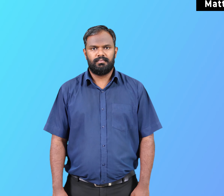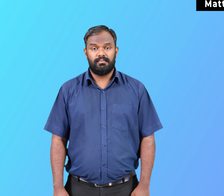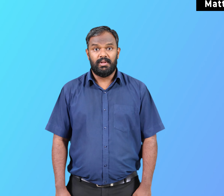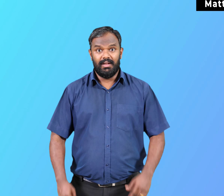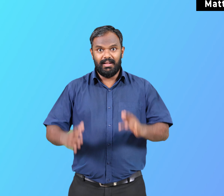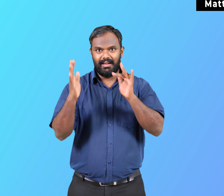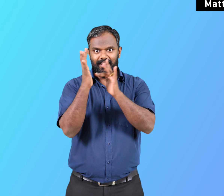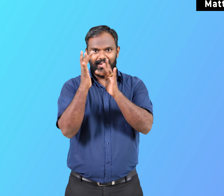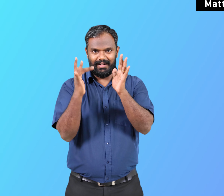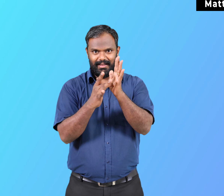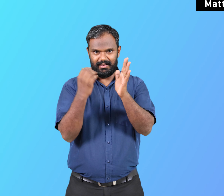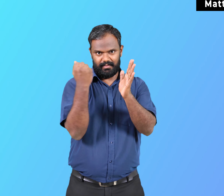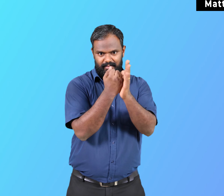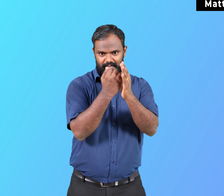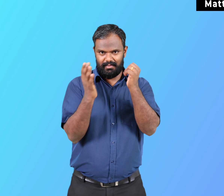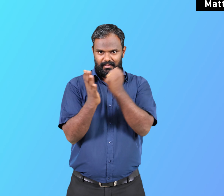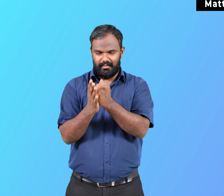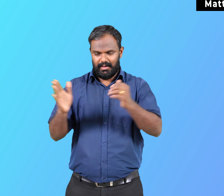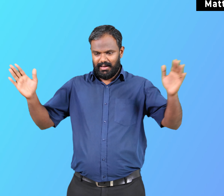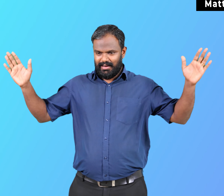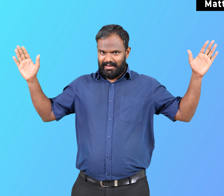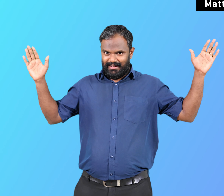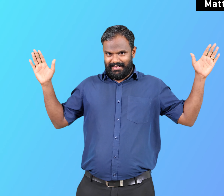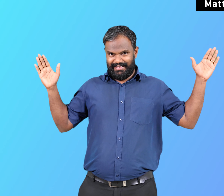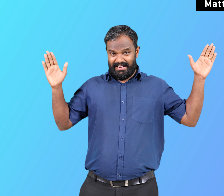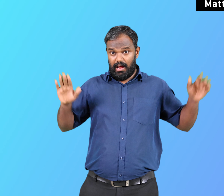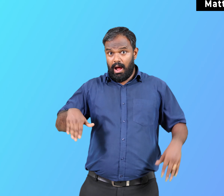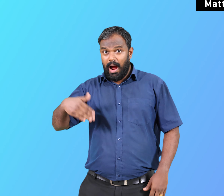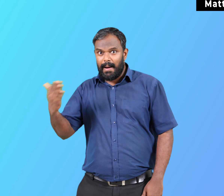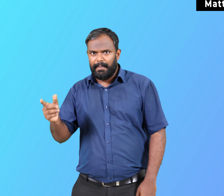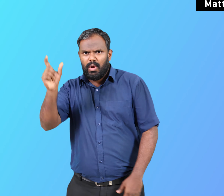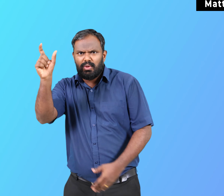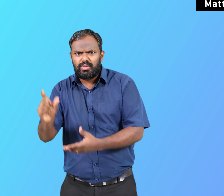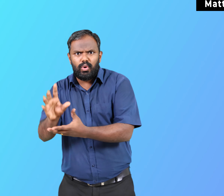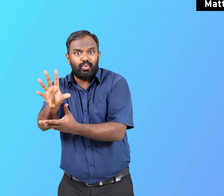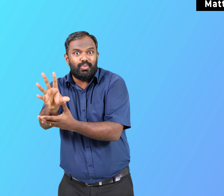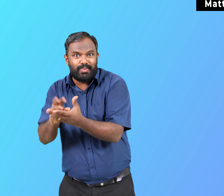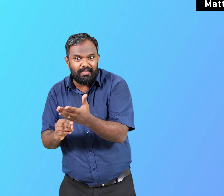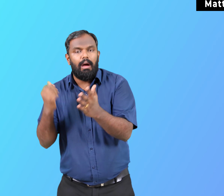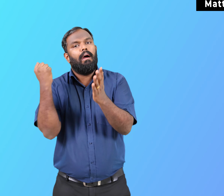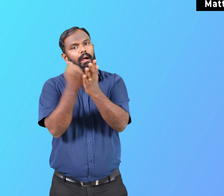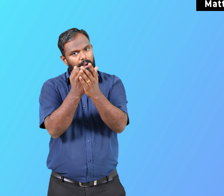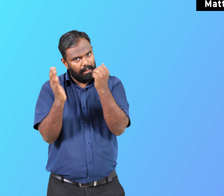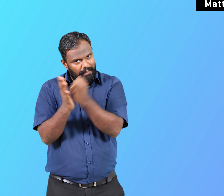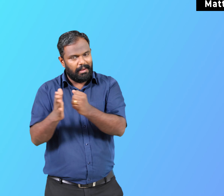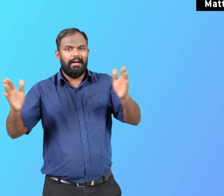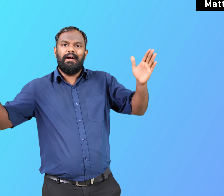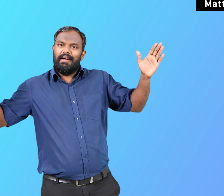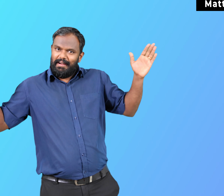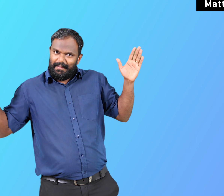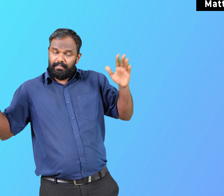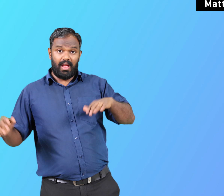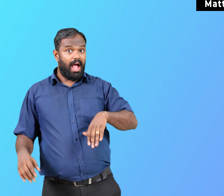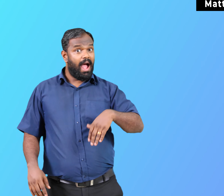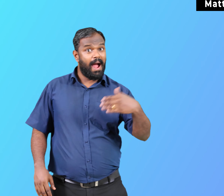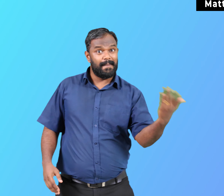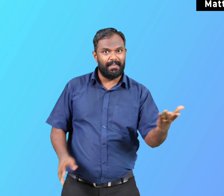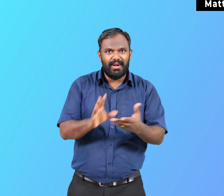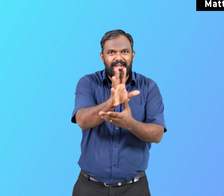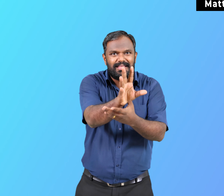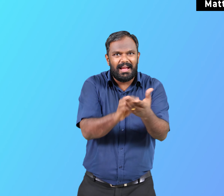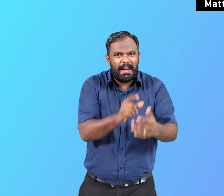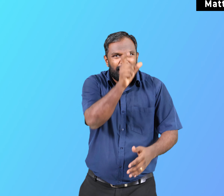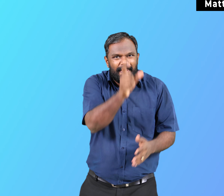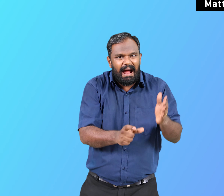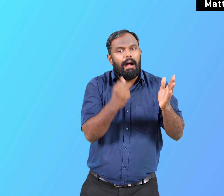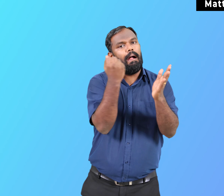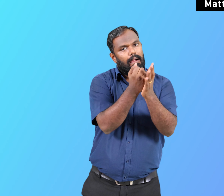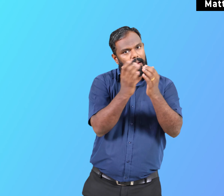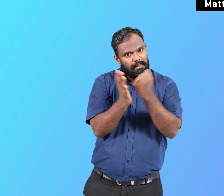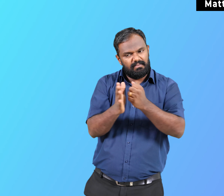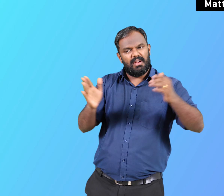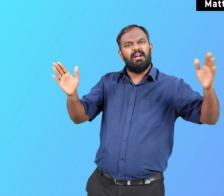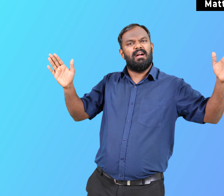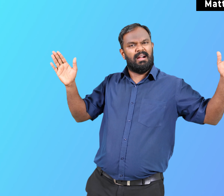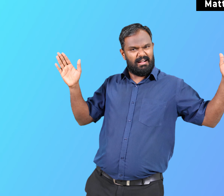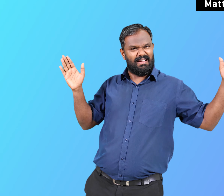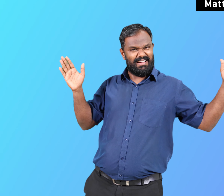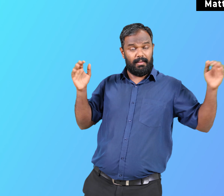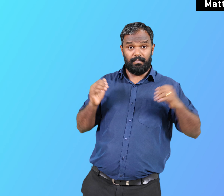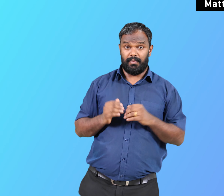Two criminals were nailed to crosses beside Jesus—one on the right and the other on the left.